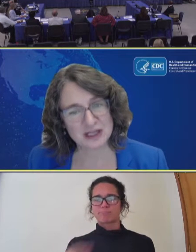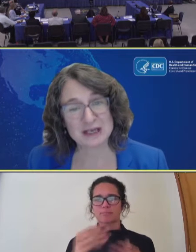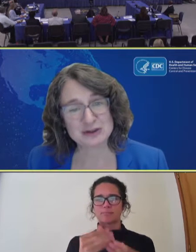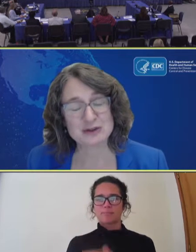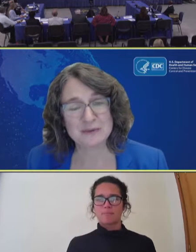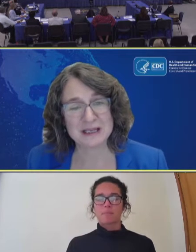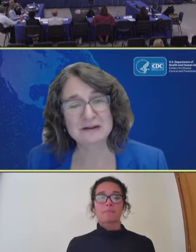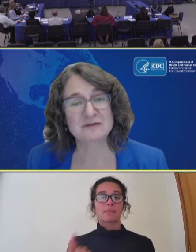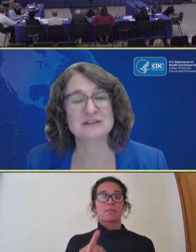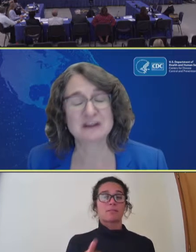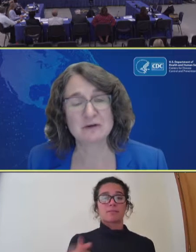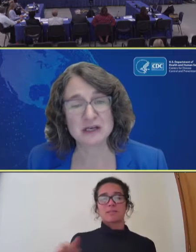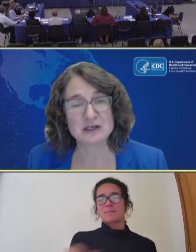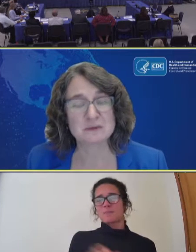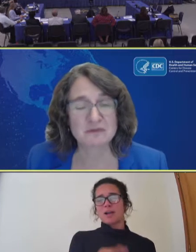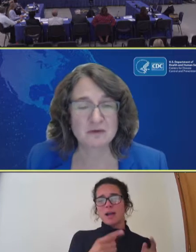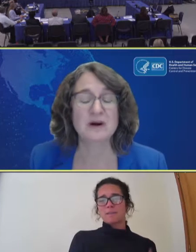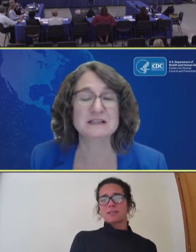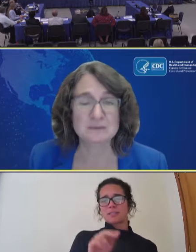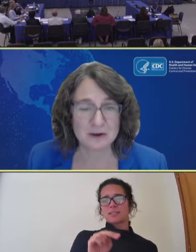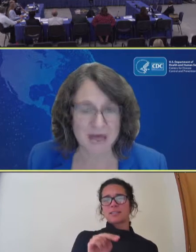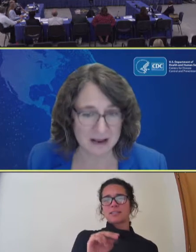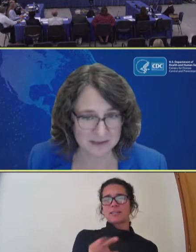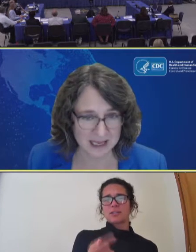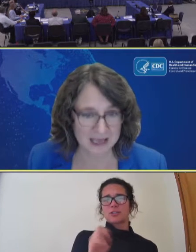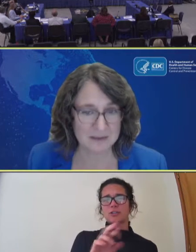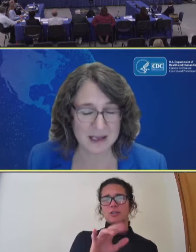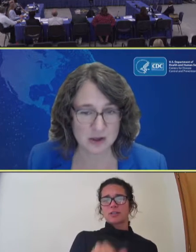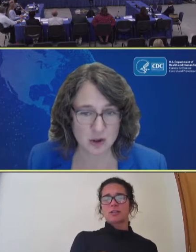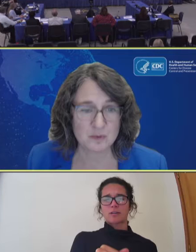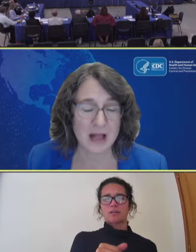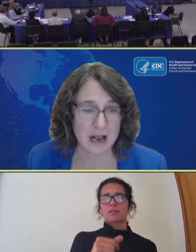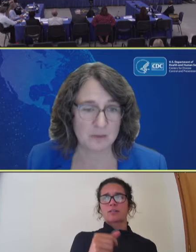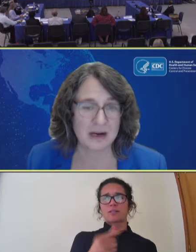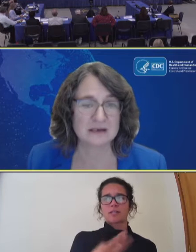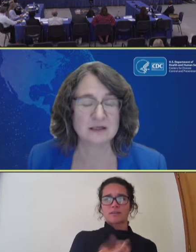clade IIb. For several years before, it spilled out and became a global outbreak.